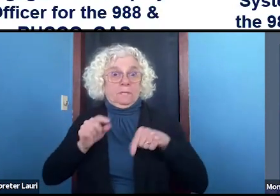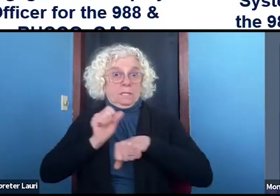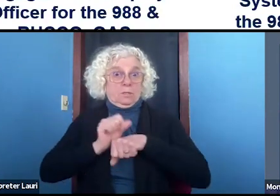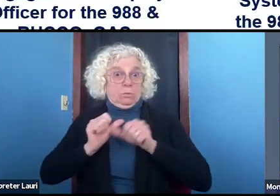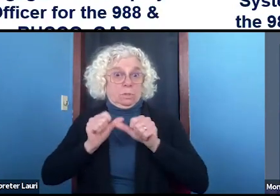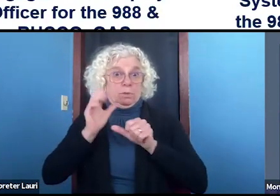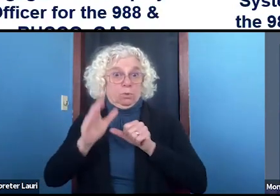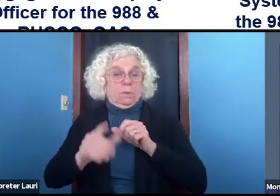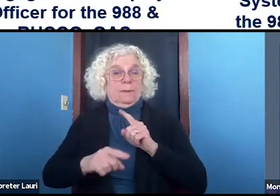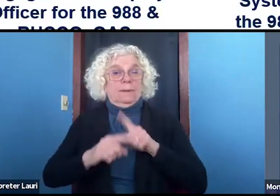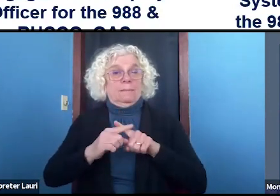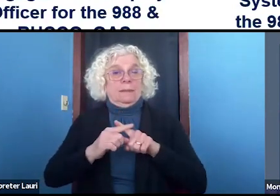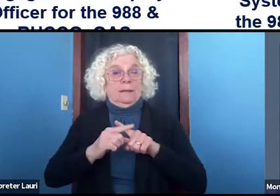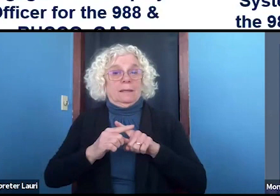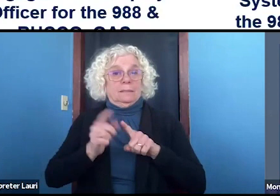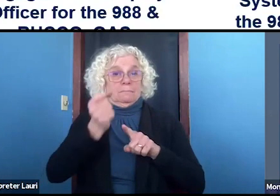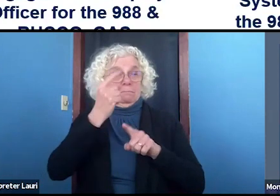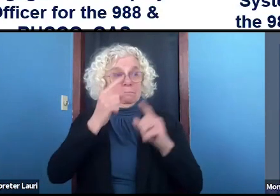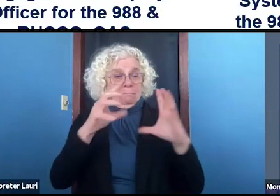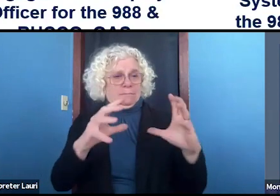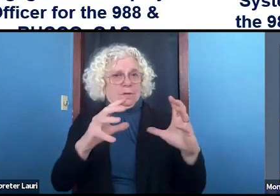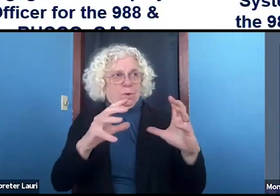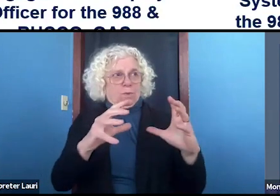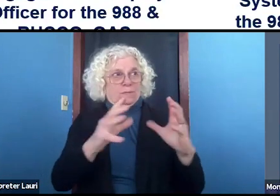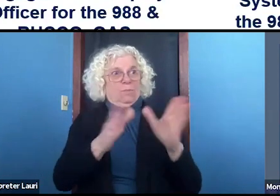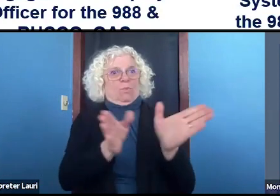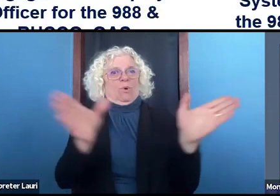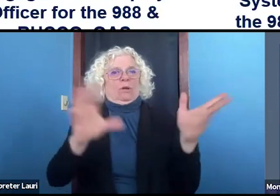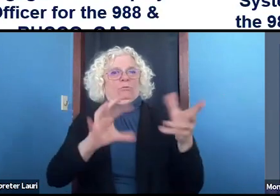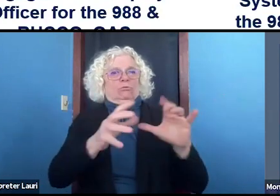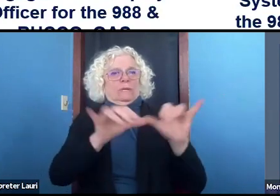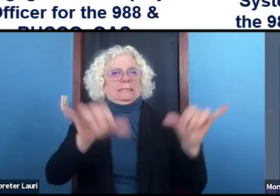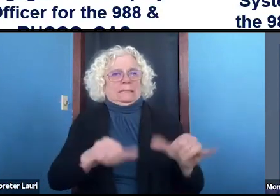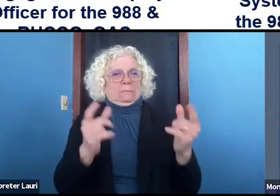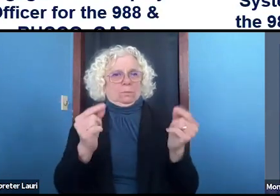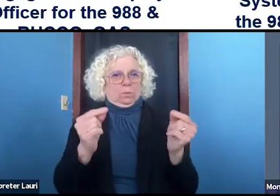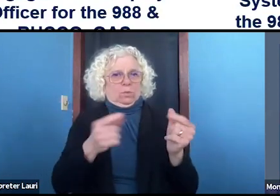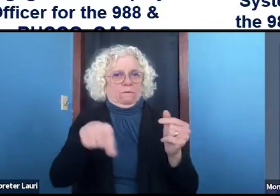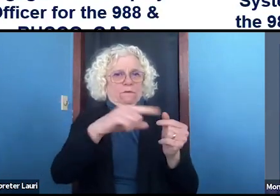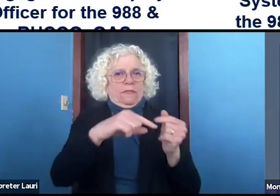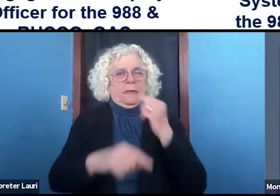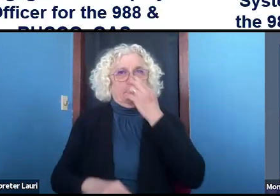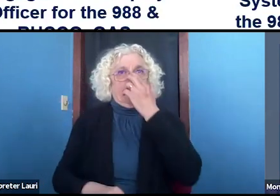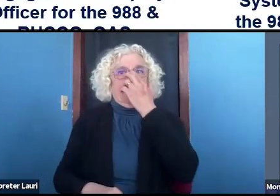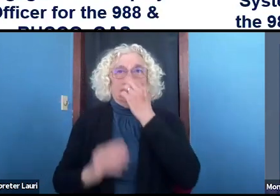our focus to the crisis system more broadly. We recognize that we have a lot more work to do,